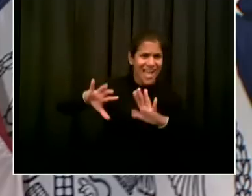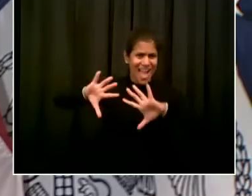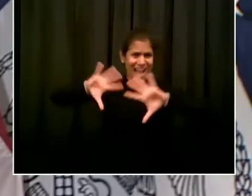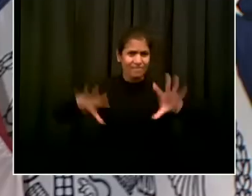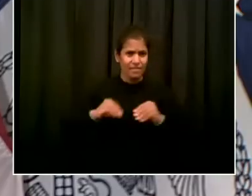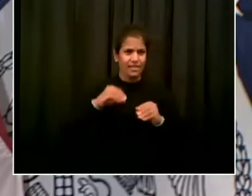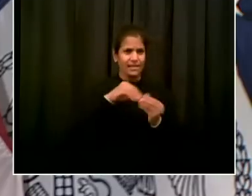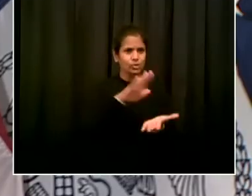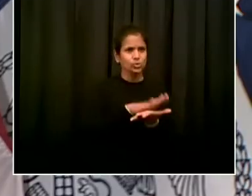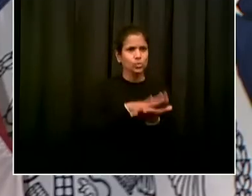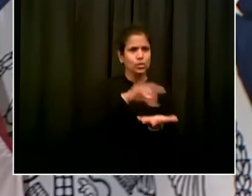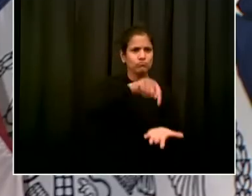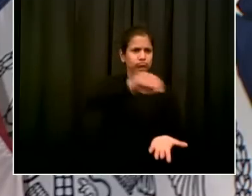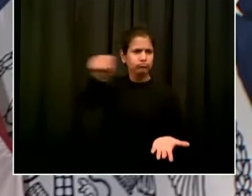GRIHHTHT ERE FOR THTHME T TUO SSE AN